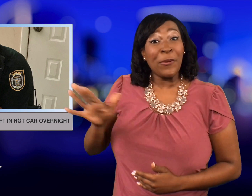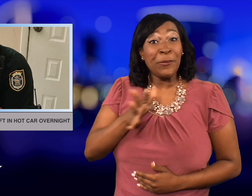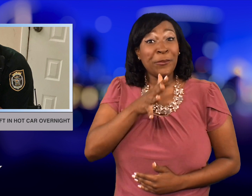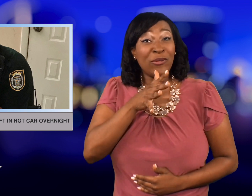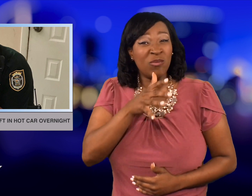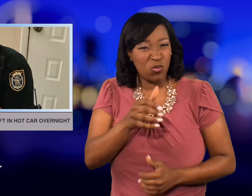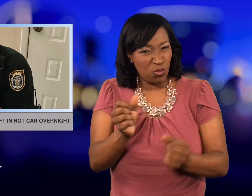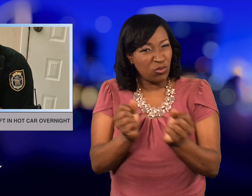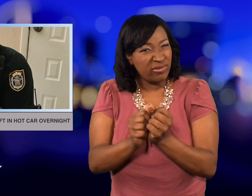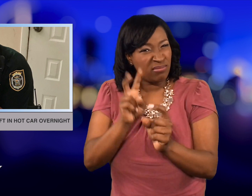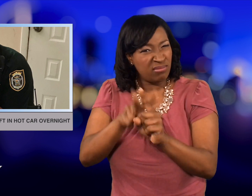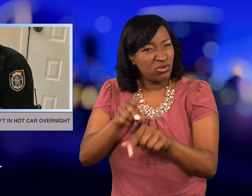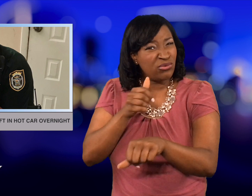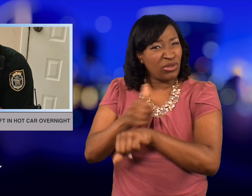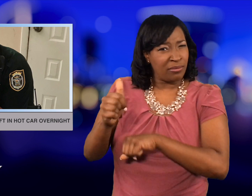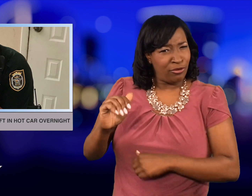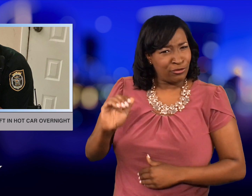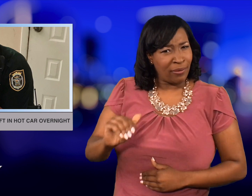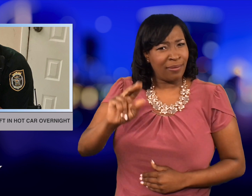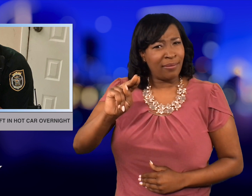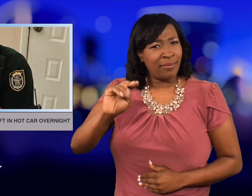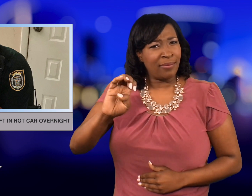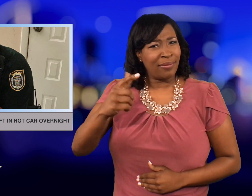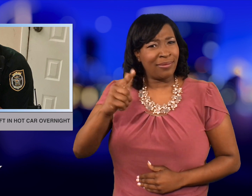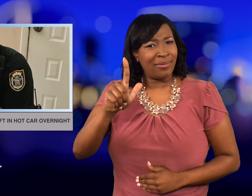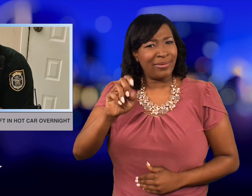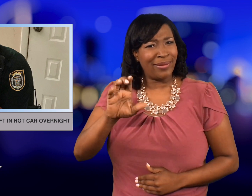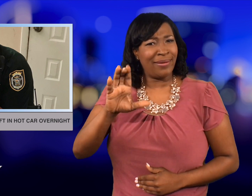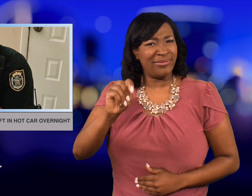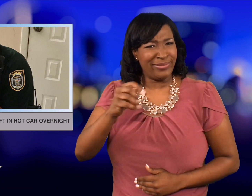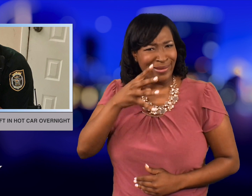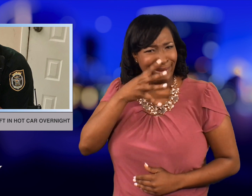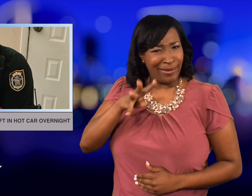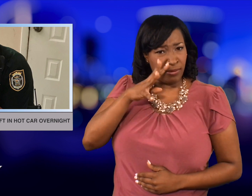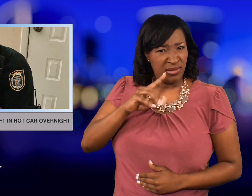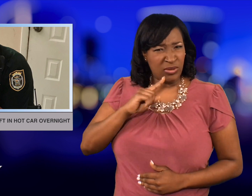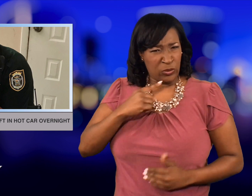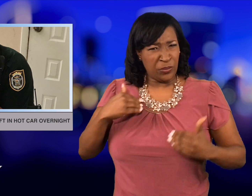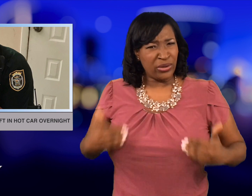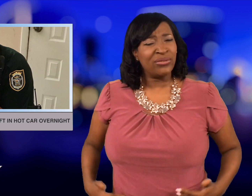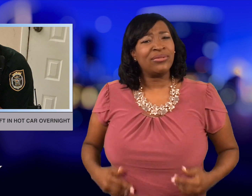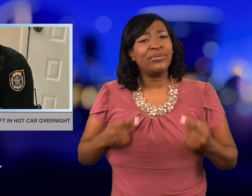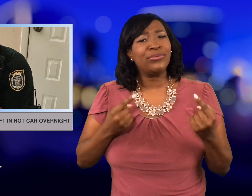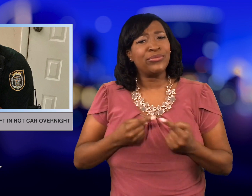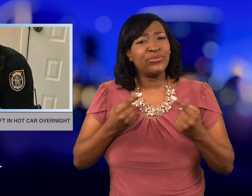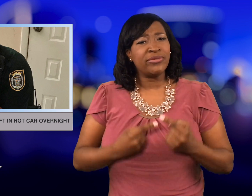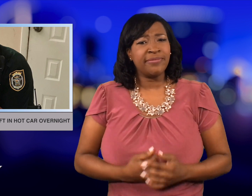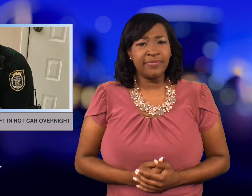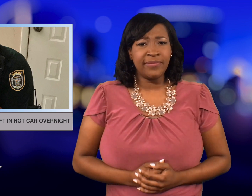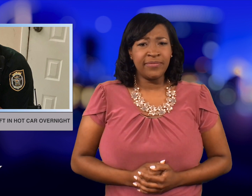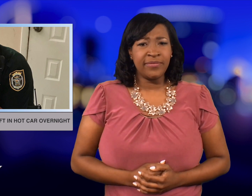The girl's mother was arrested and charged child neglect with great bodily harm.